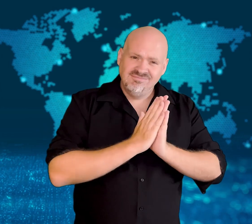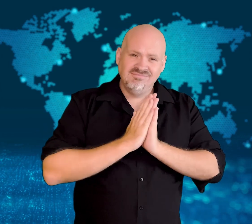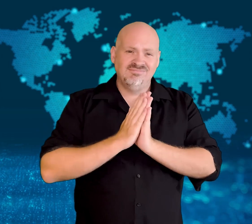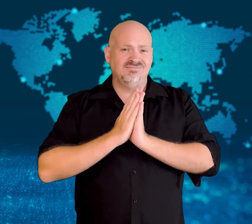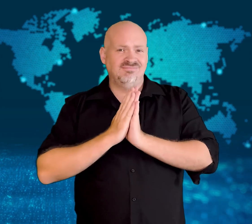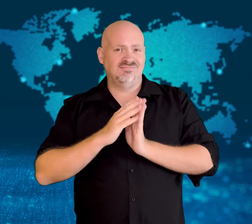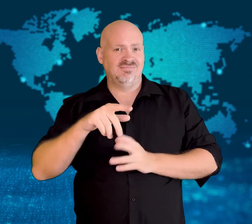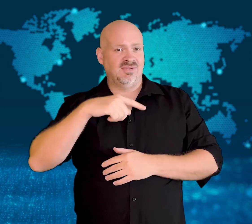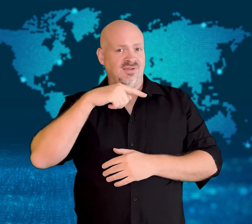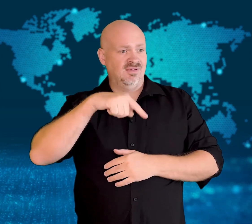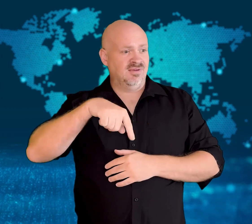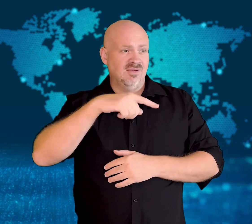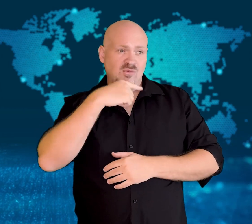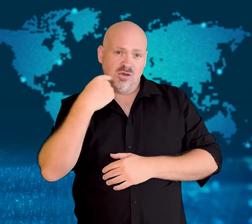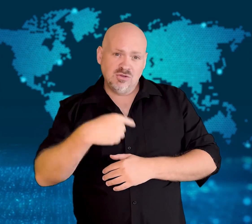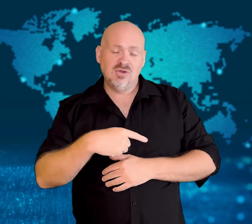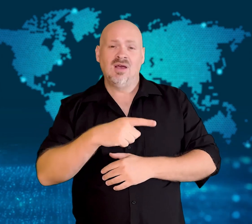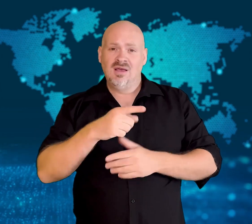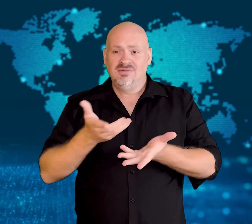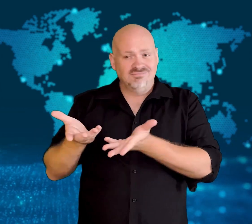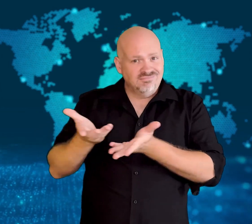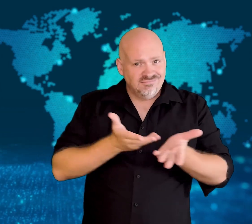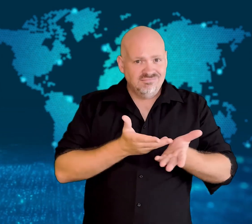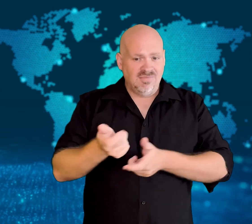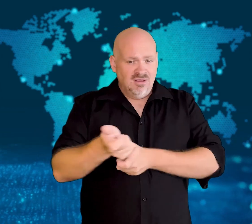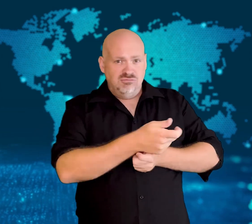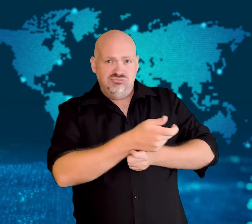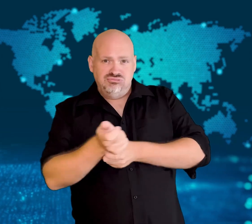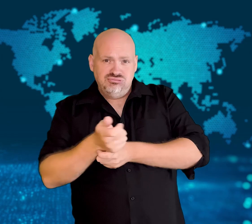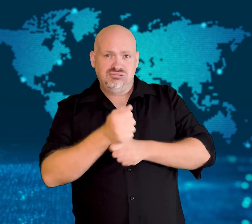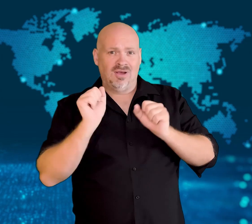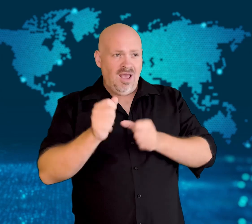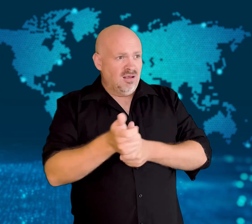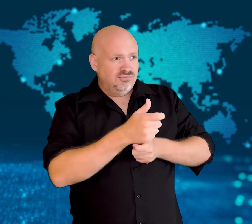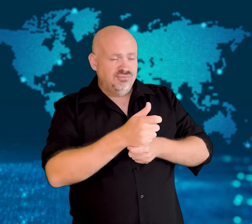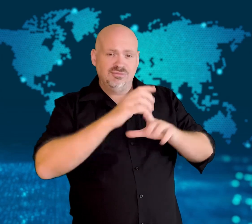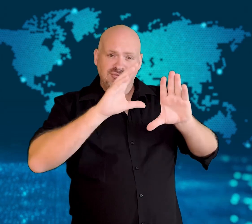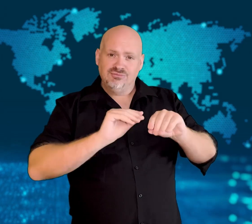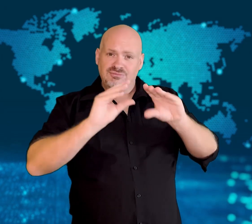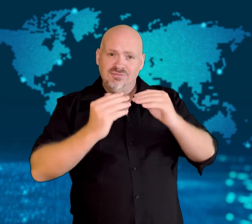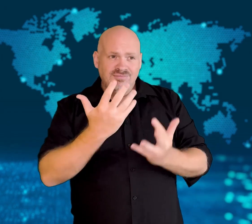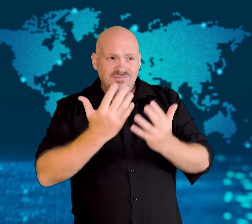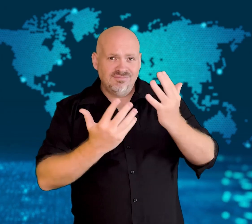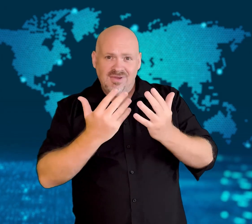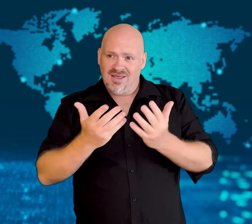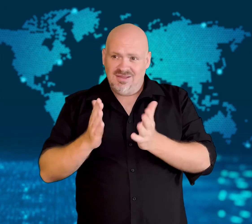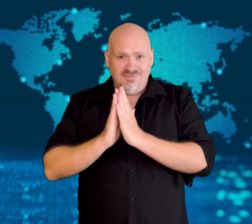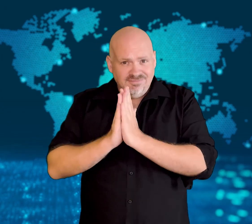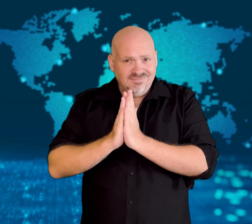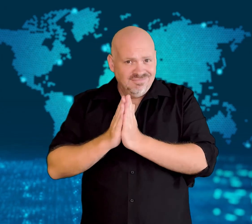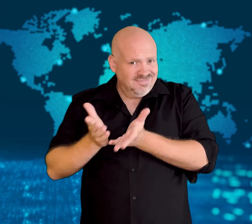in his plea that Russia allow firefighters to put out the Zaporizhzhia fire.